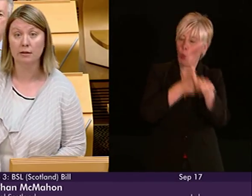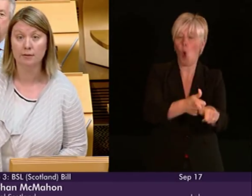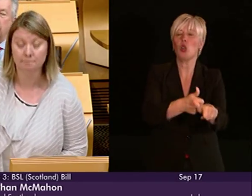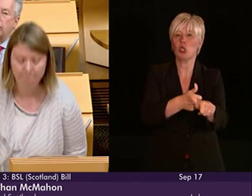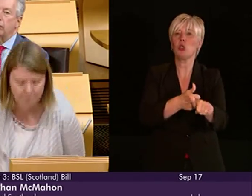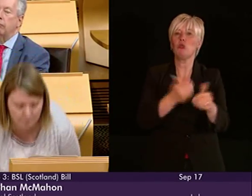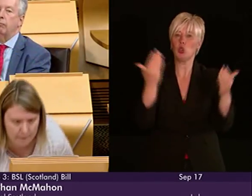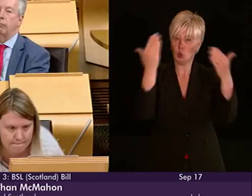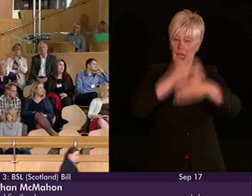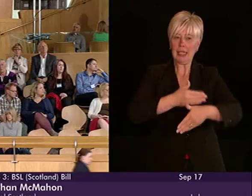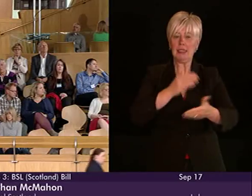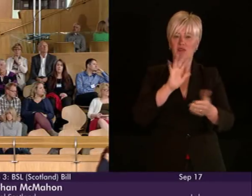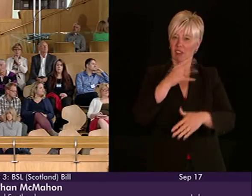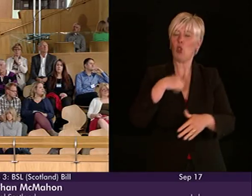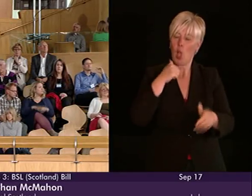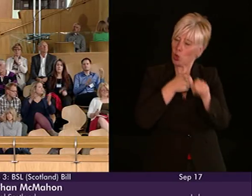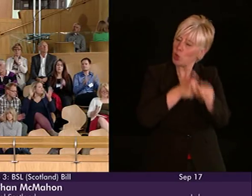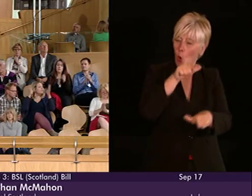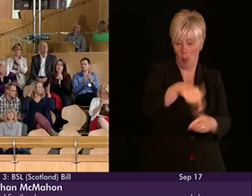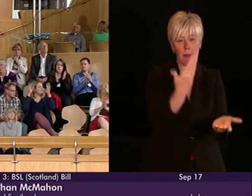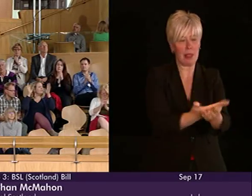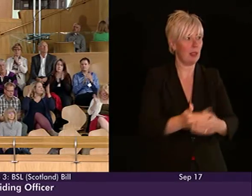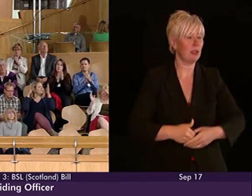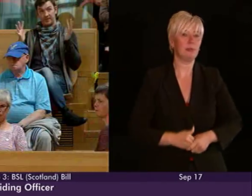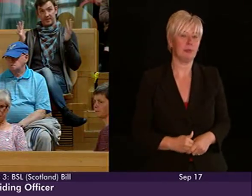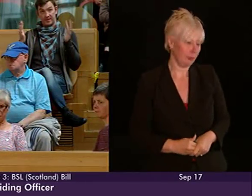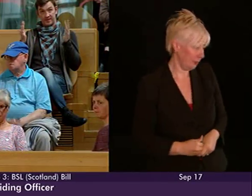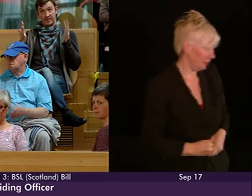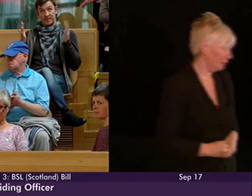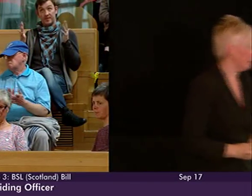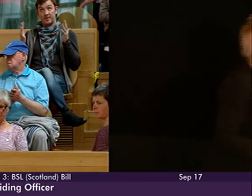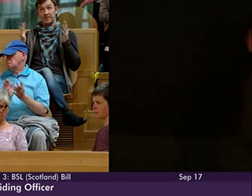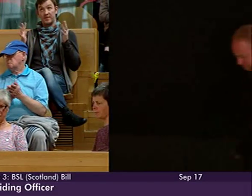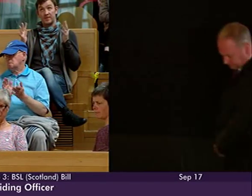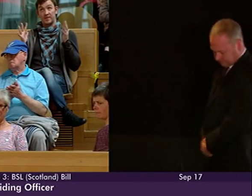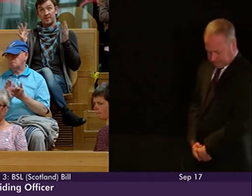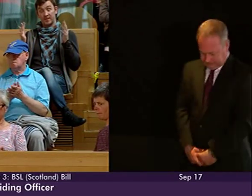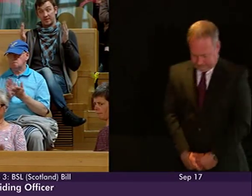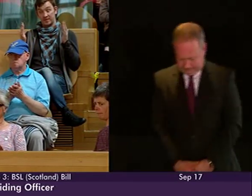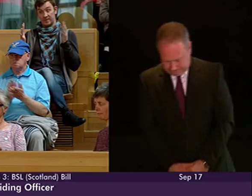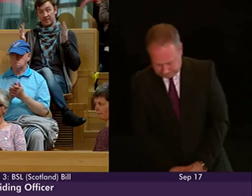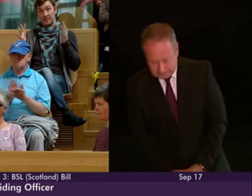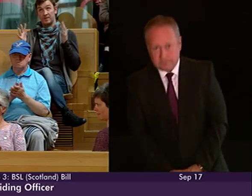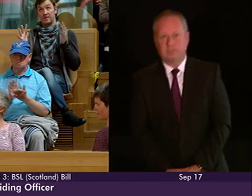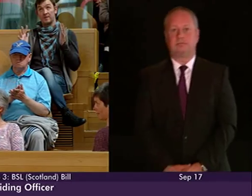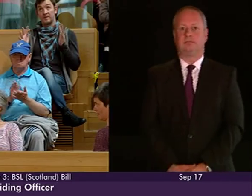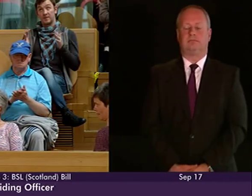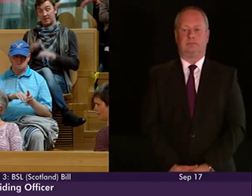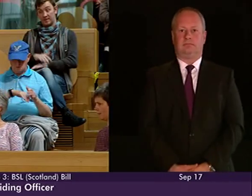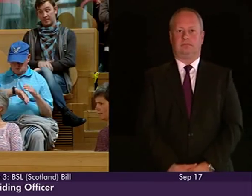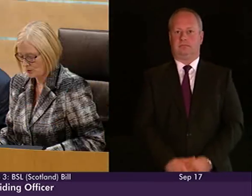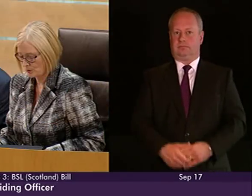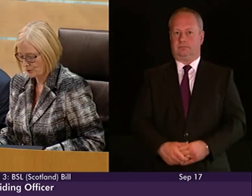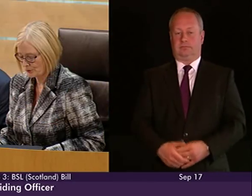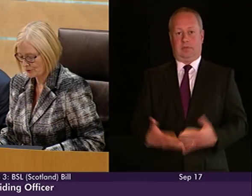time.